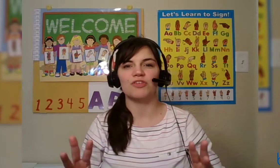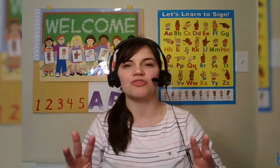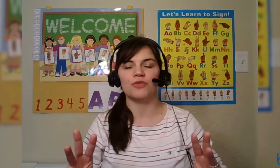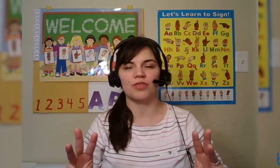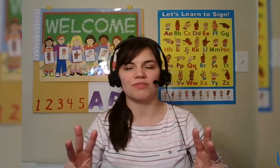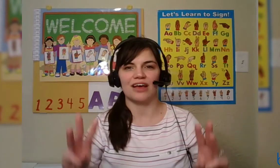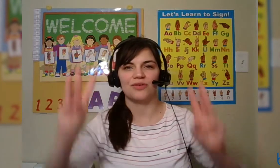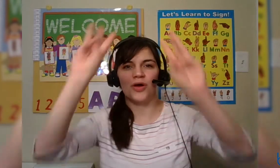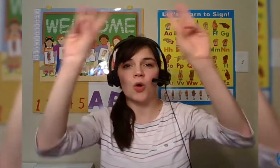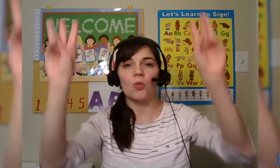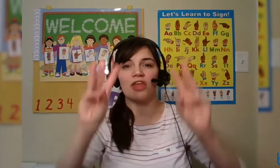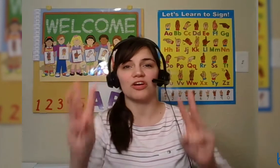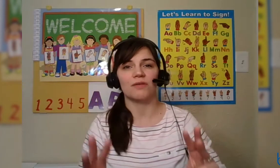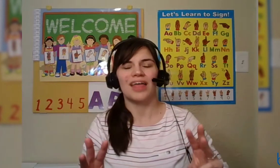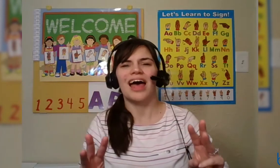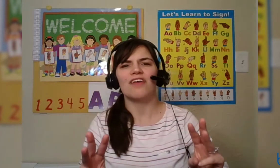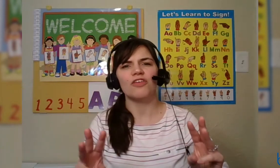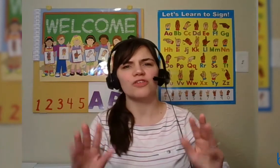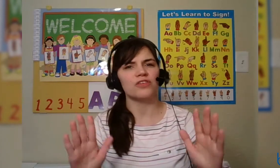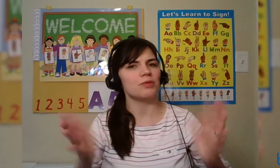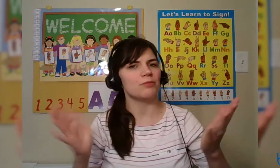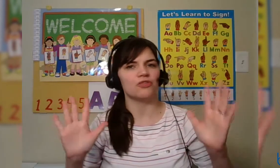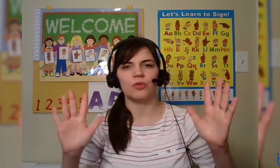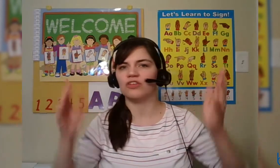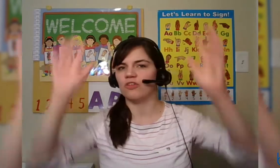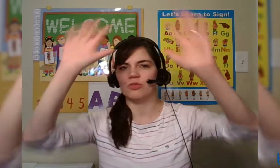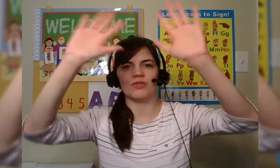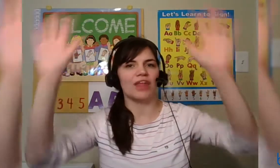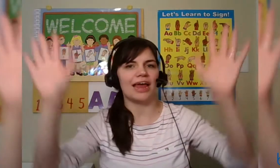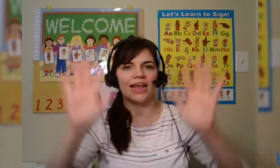as you move them down: weather. I've also seen people do it just with flat hands